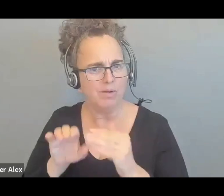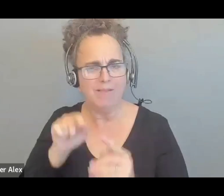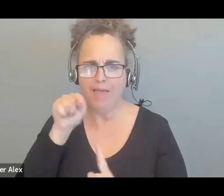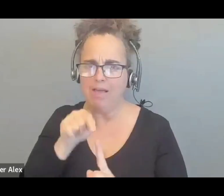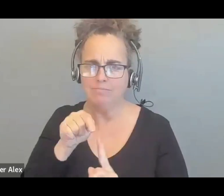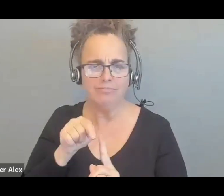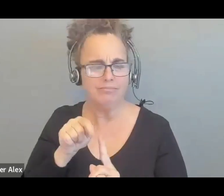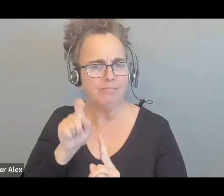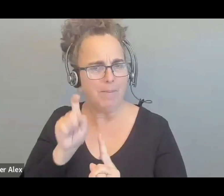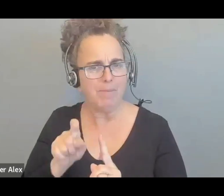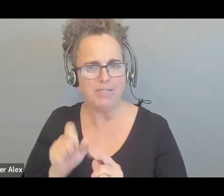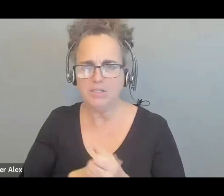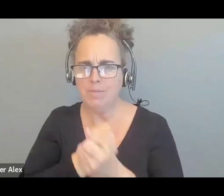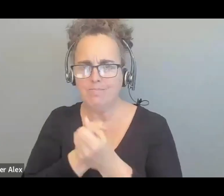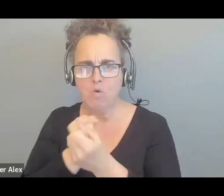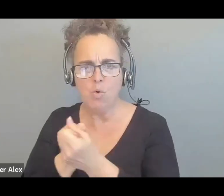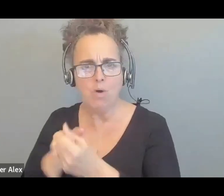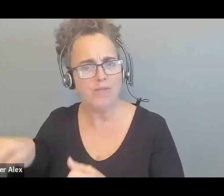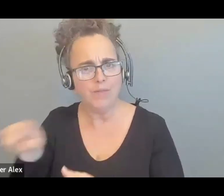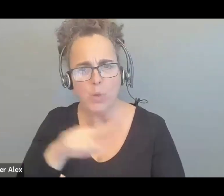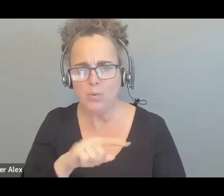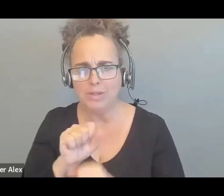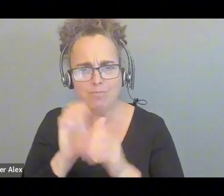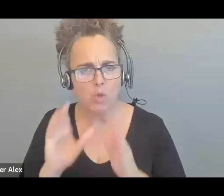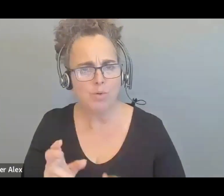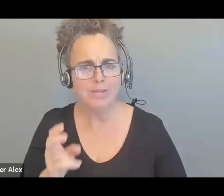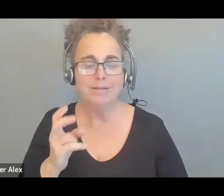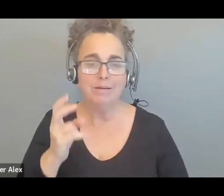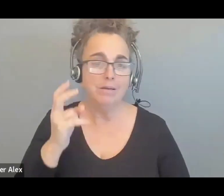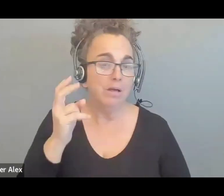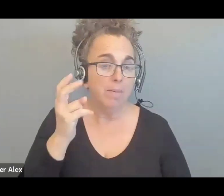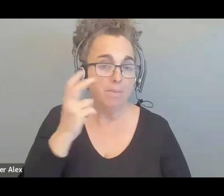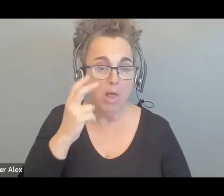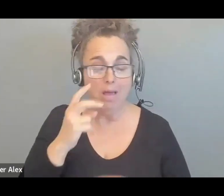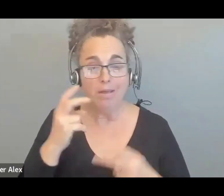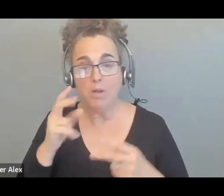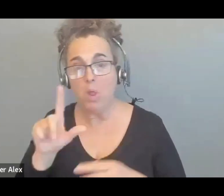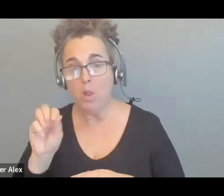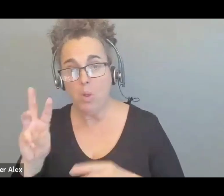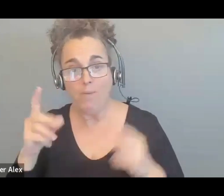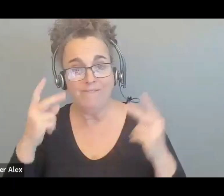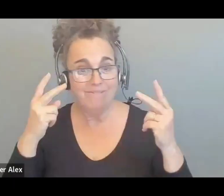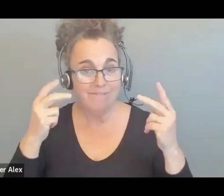to support employees who are blind to vision, employees who are deaf of hard, of hearing employees with physical